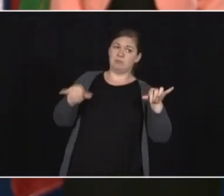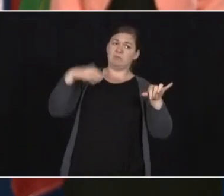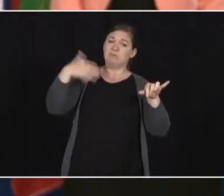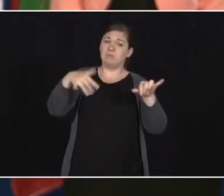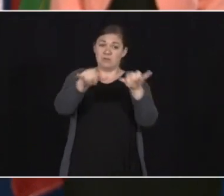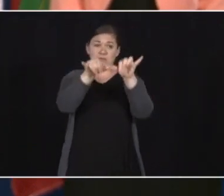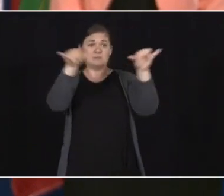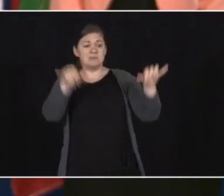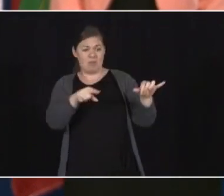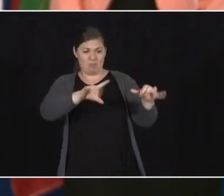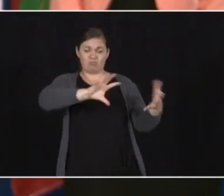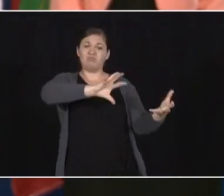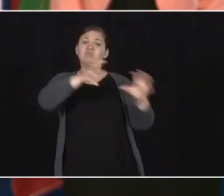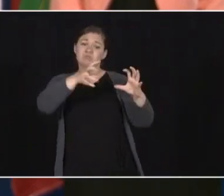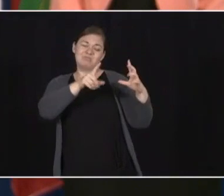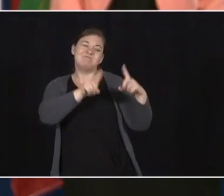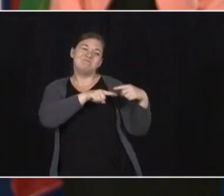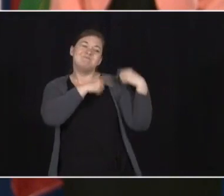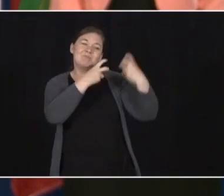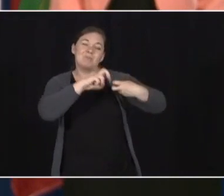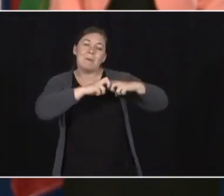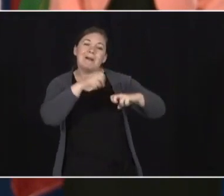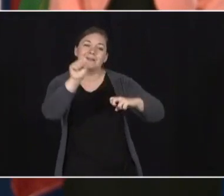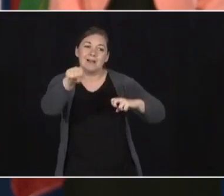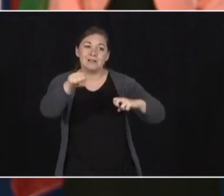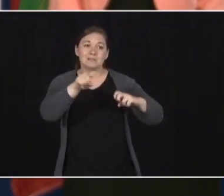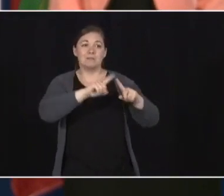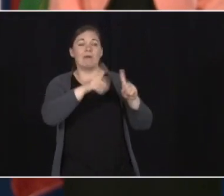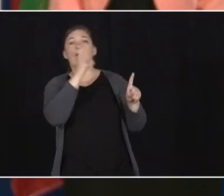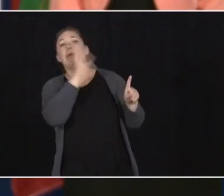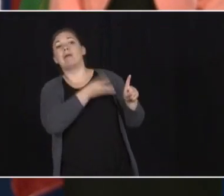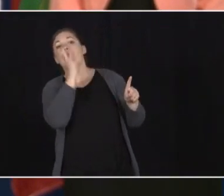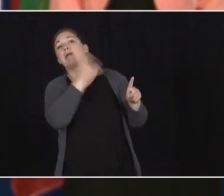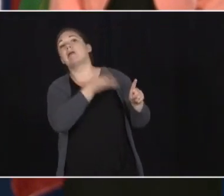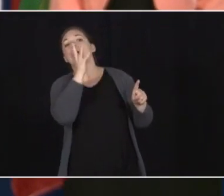deep problems, and has been neglected for years and pushed to the brink.